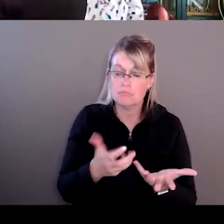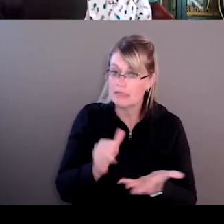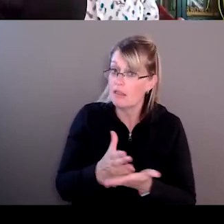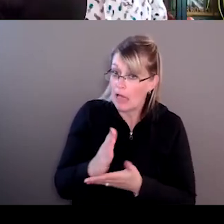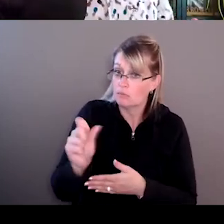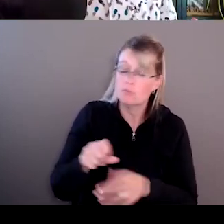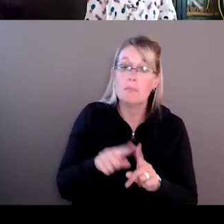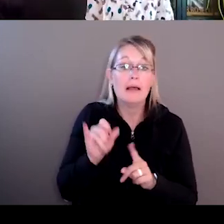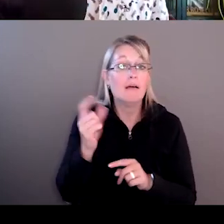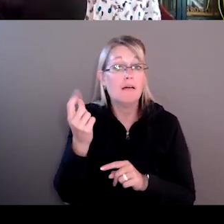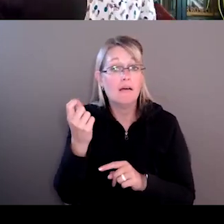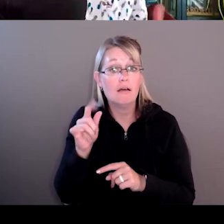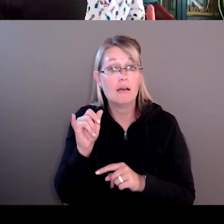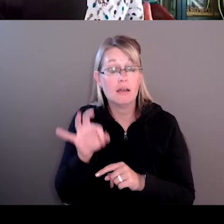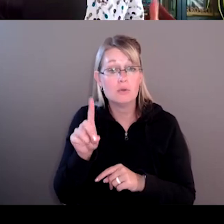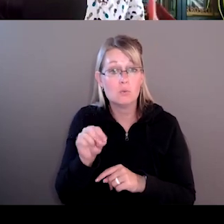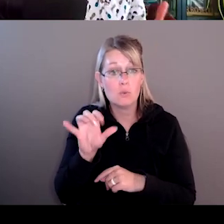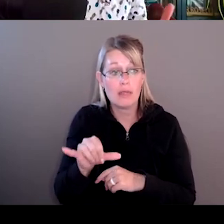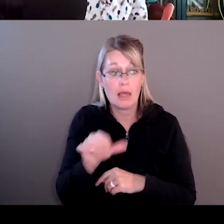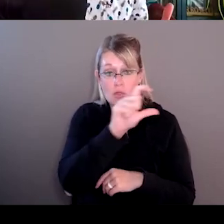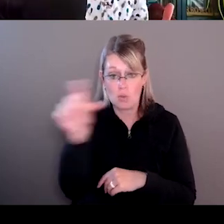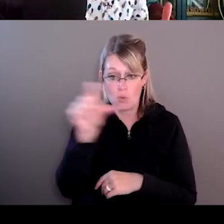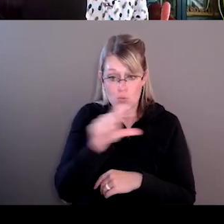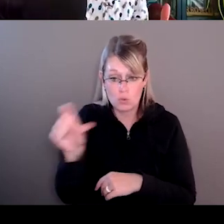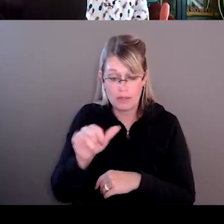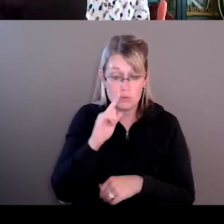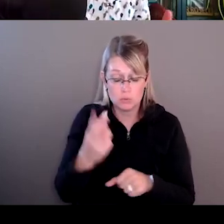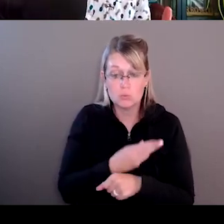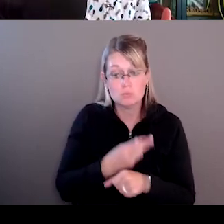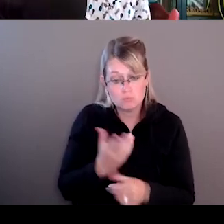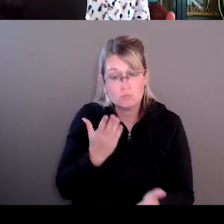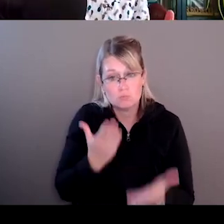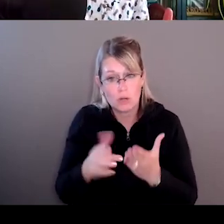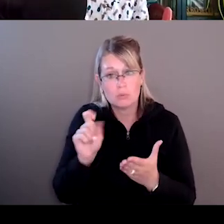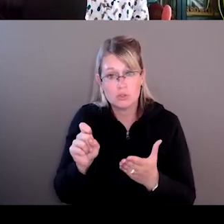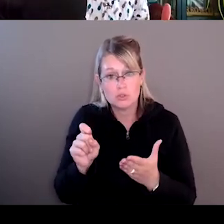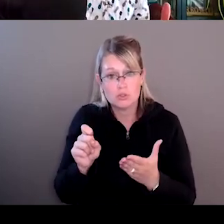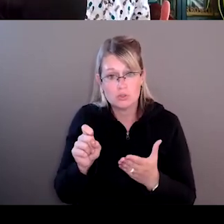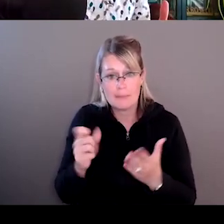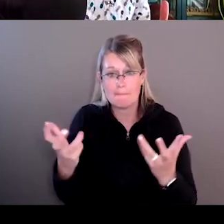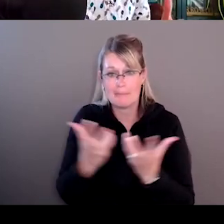do this, the row or the rows that you use should probably span the width of the table and the